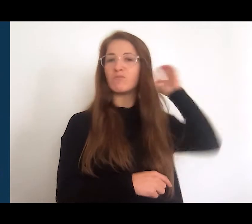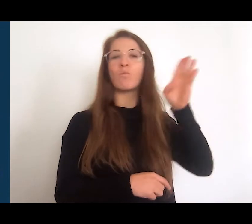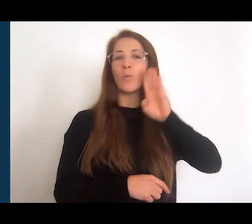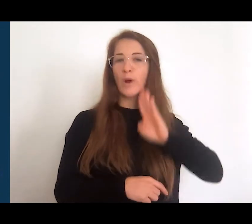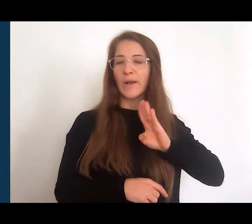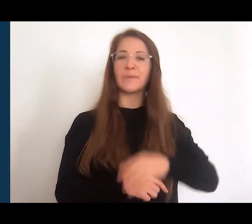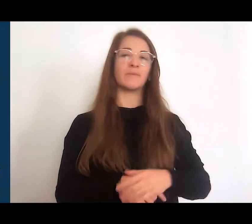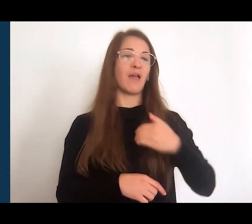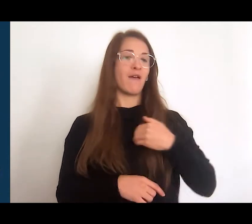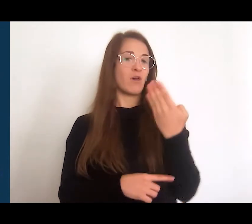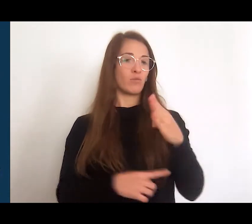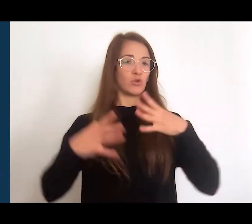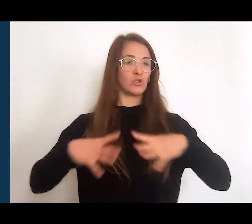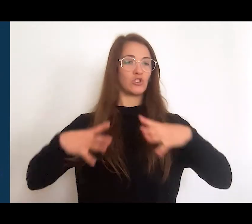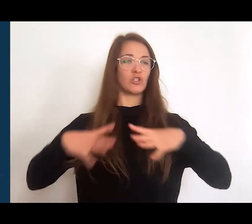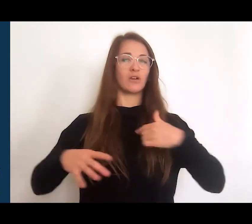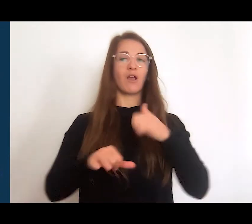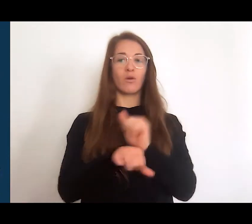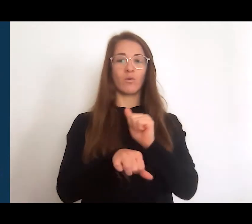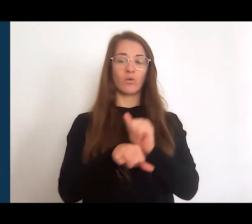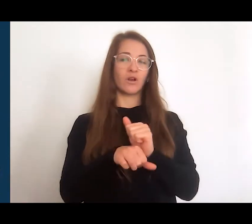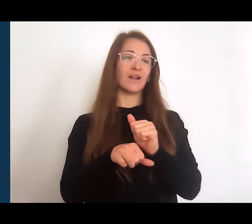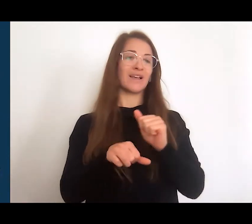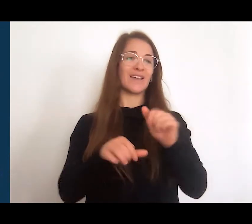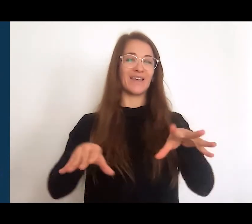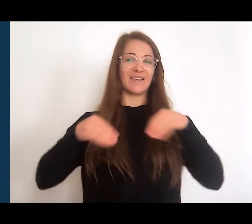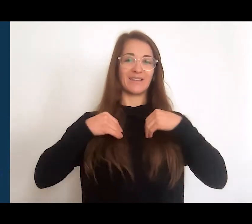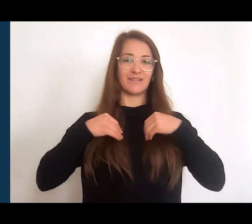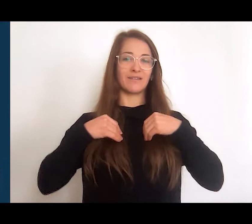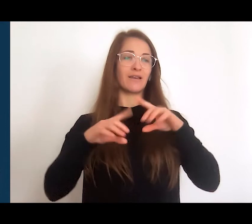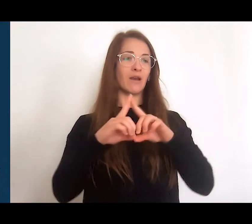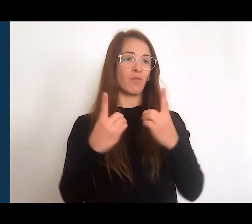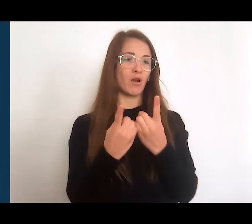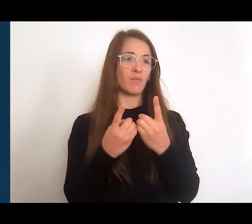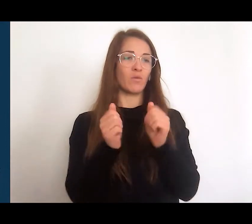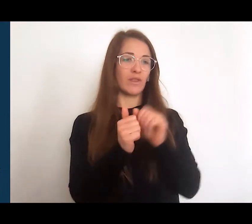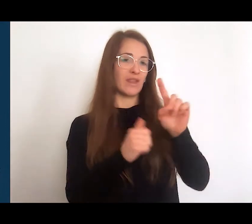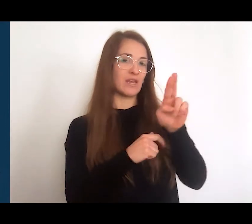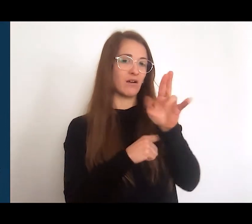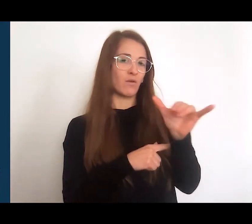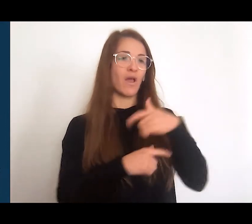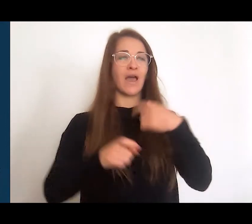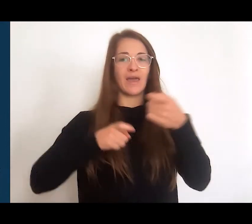HAIR IS PULLED BACK IN A BUN. I AM WEARING A BLUE TOP AND WORK